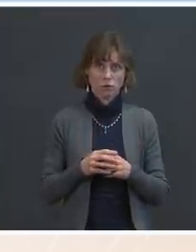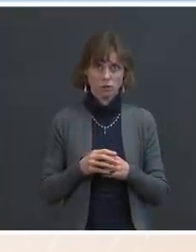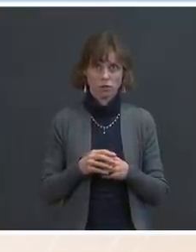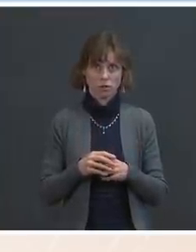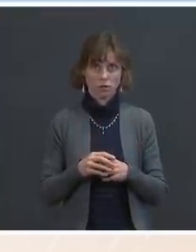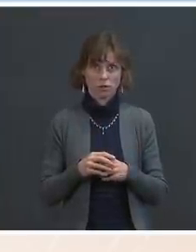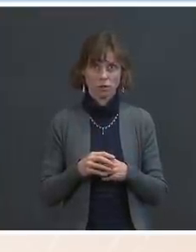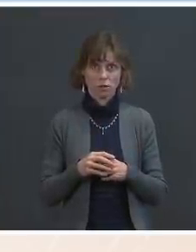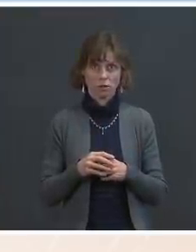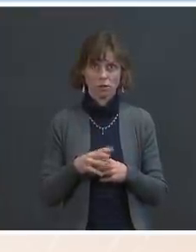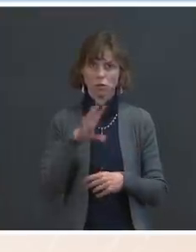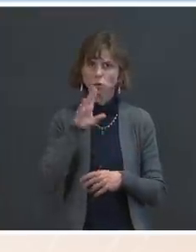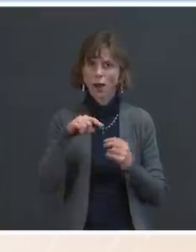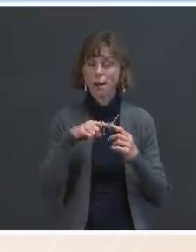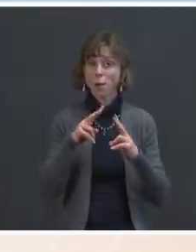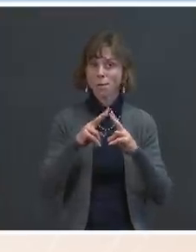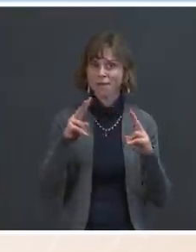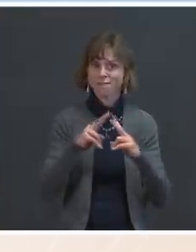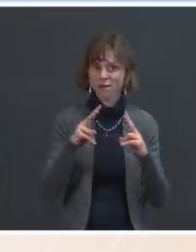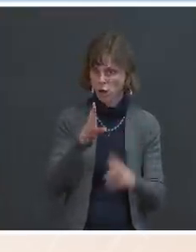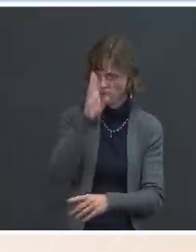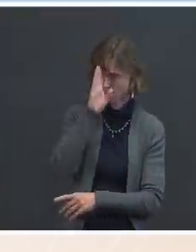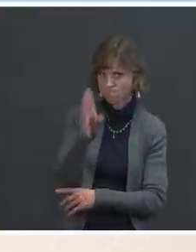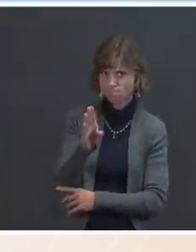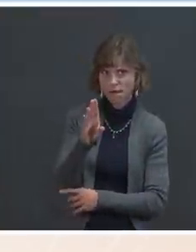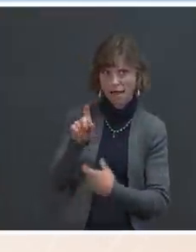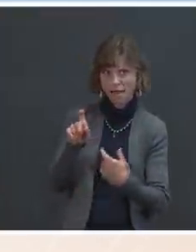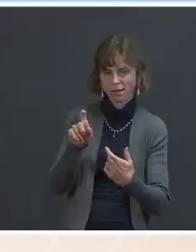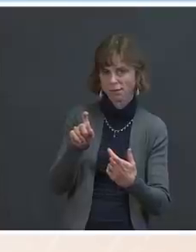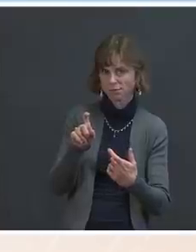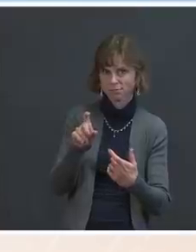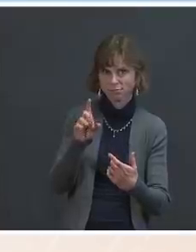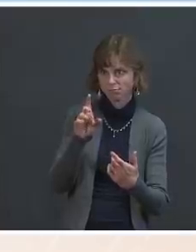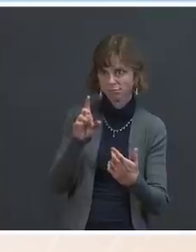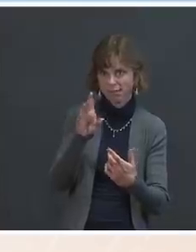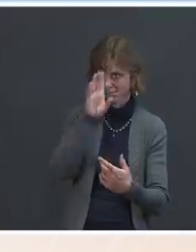being really explicit with these countries, but what sort of leverage does the United States